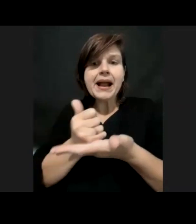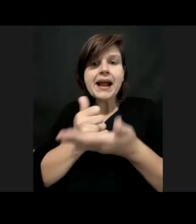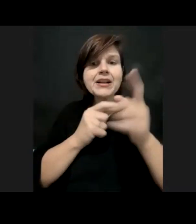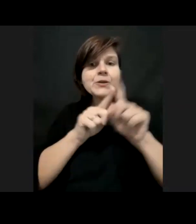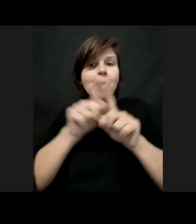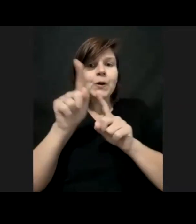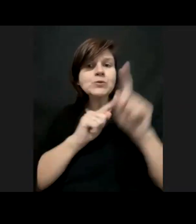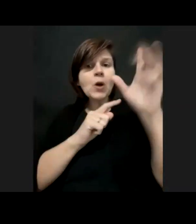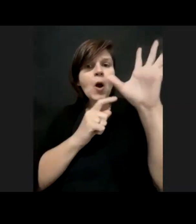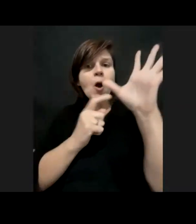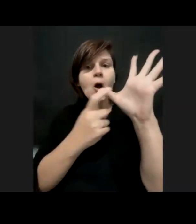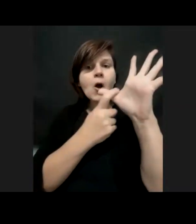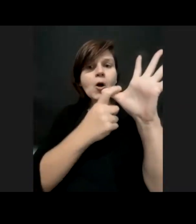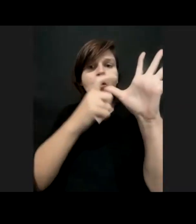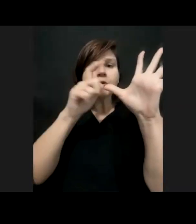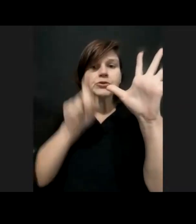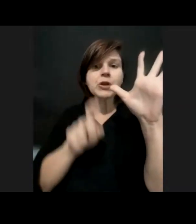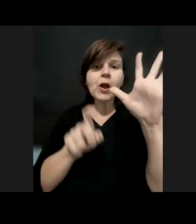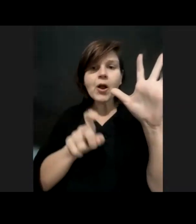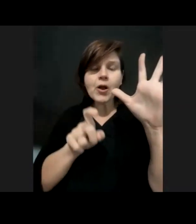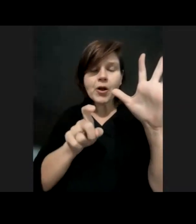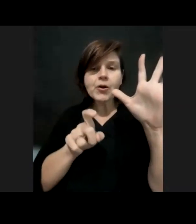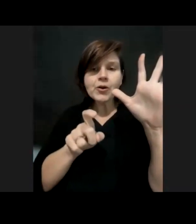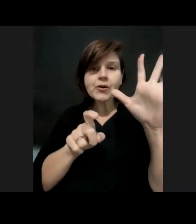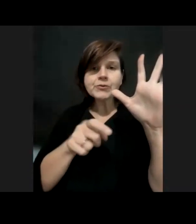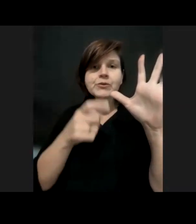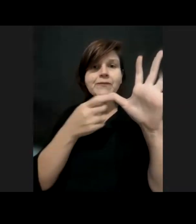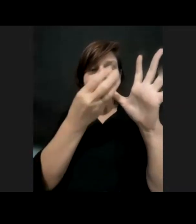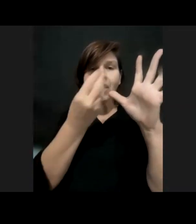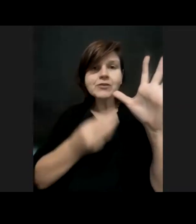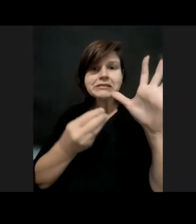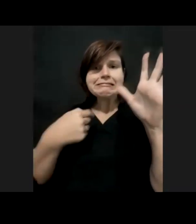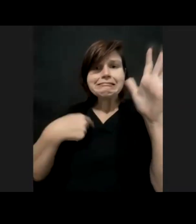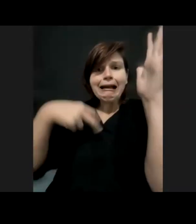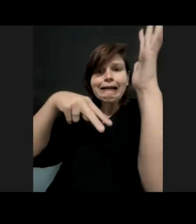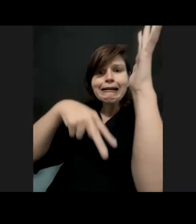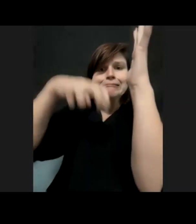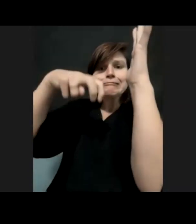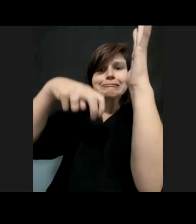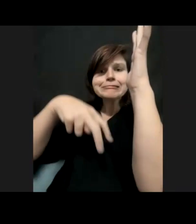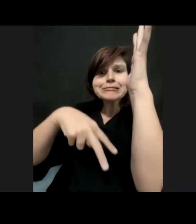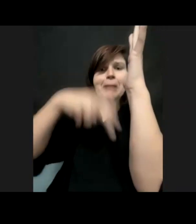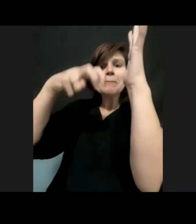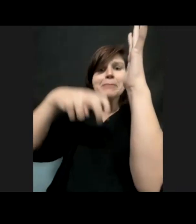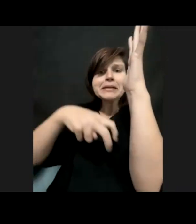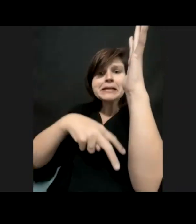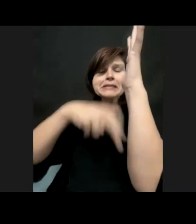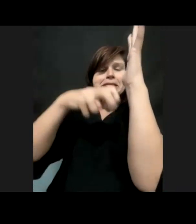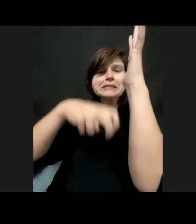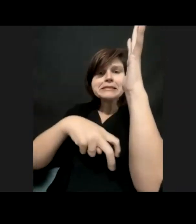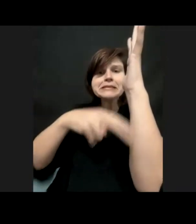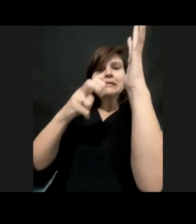“Darling, I could jump up and down and get them,” said Fabby. “I know.